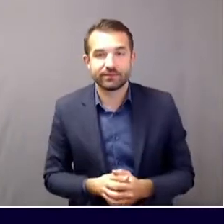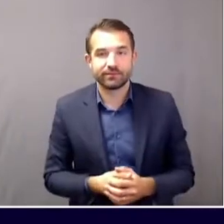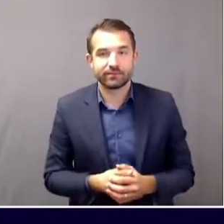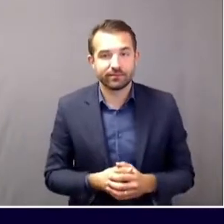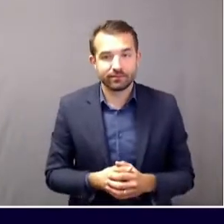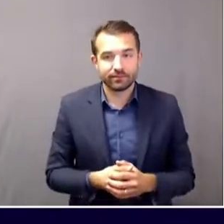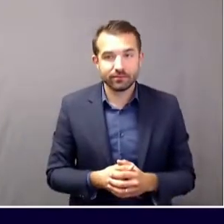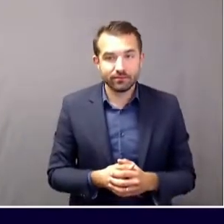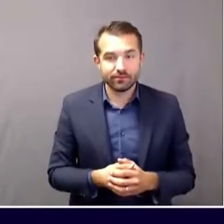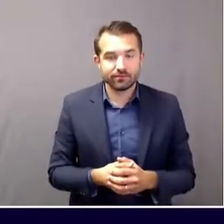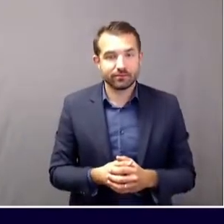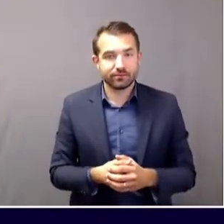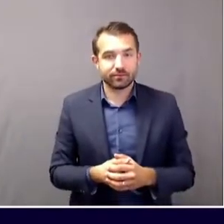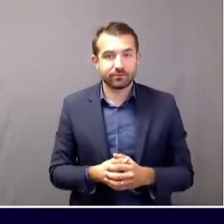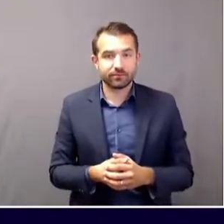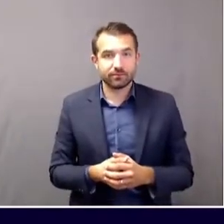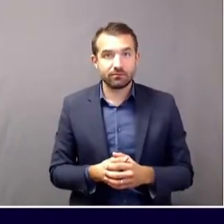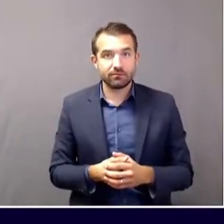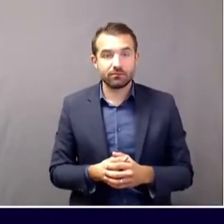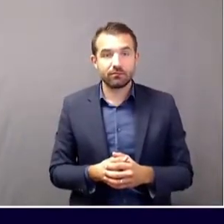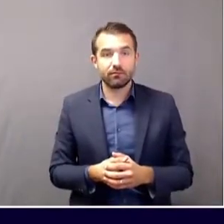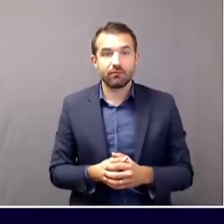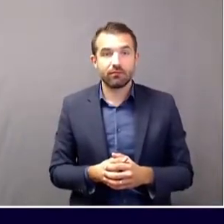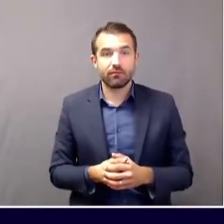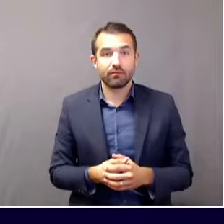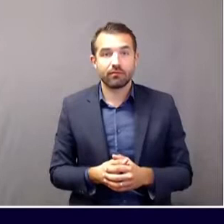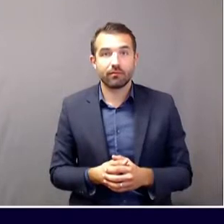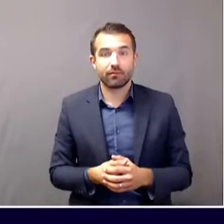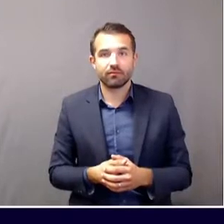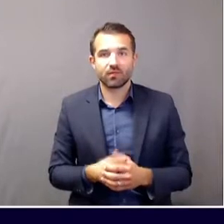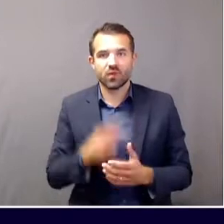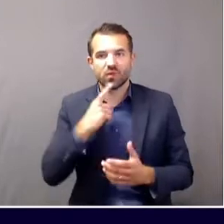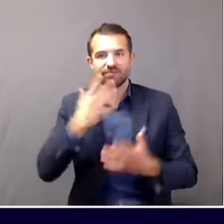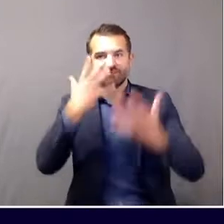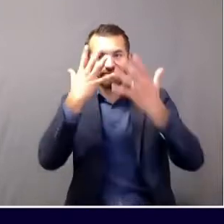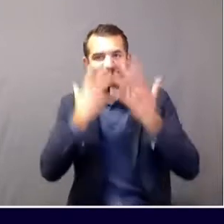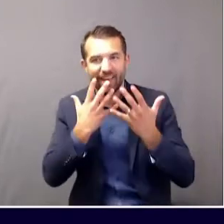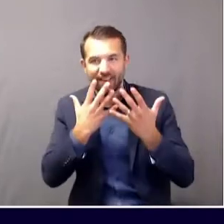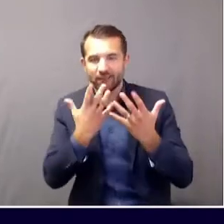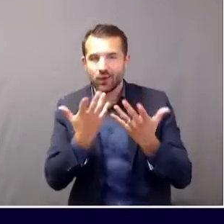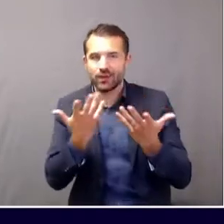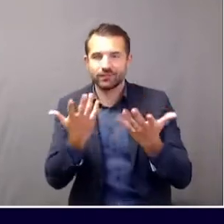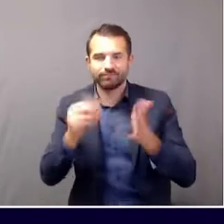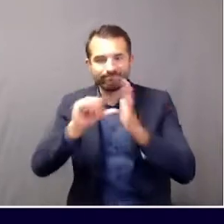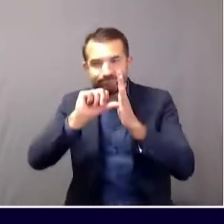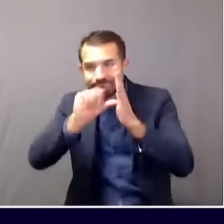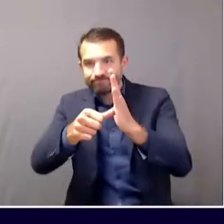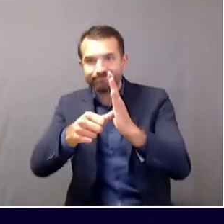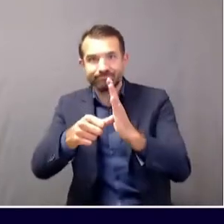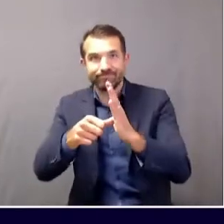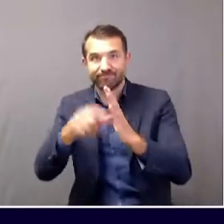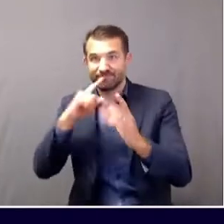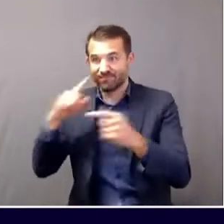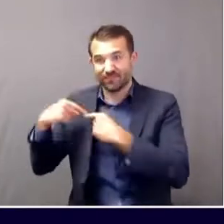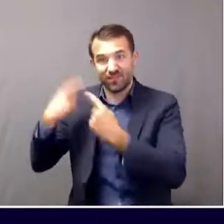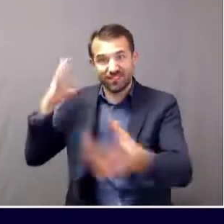people as I mentioned a moment ago sadly there have been one